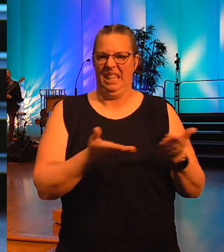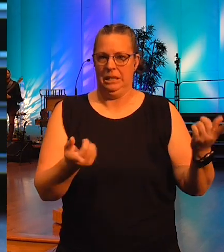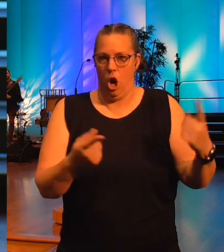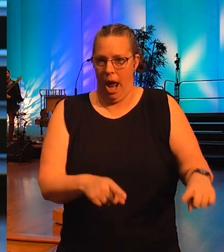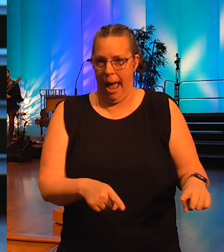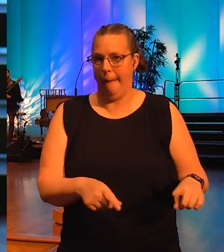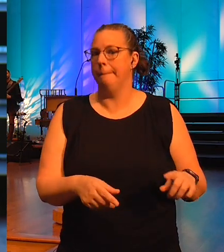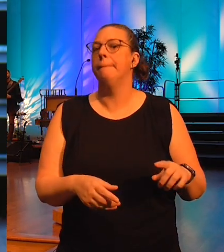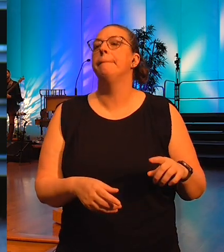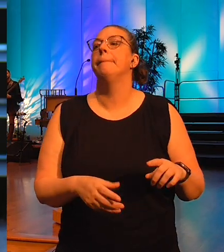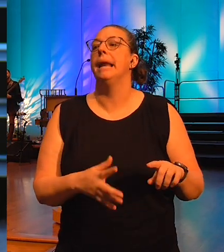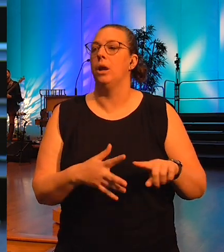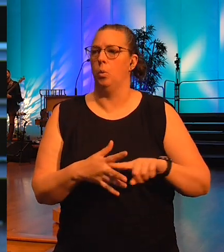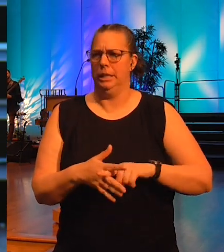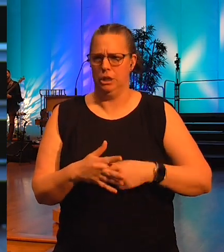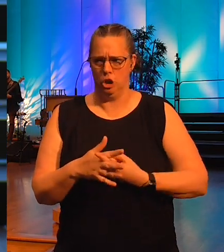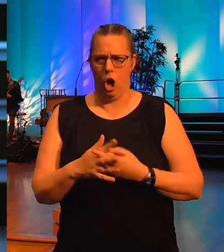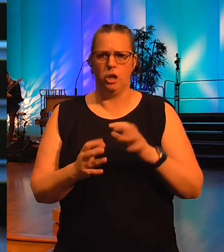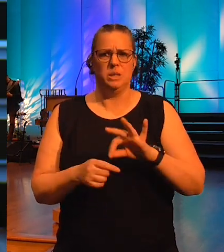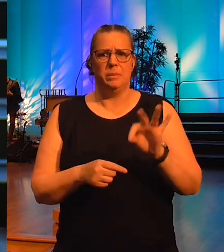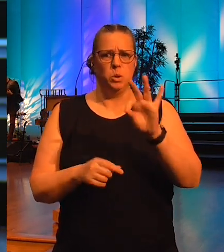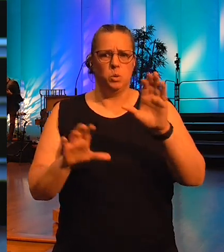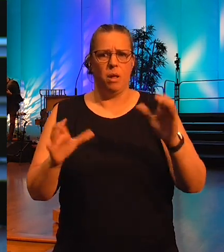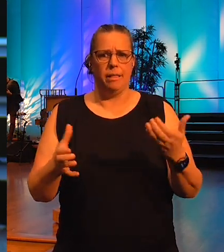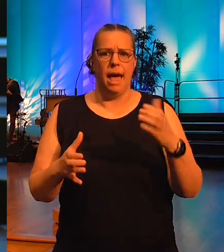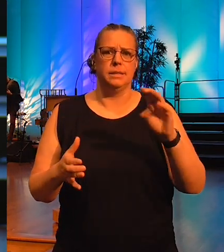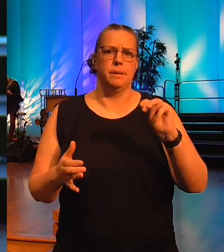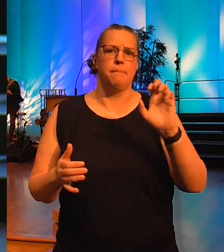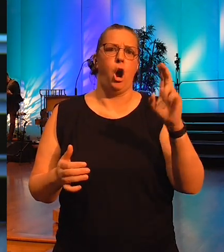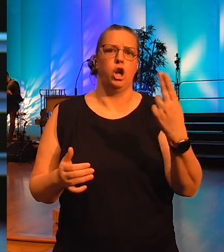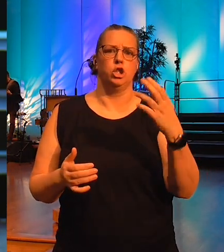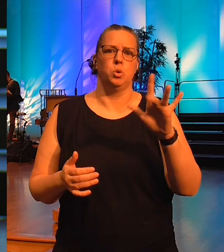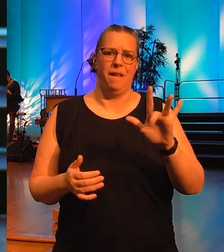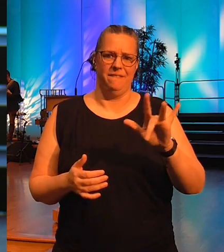class starts March 25th so with that if you'd like to stand we'll say benediction and we'll